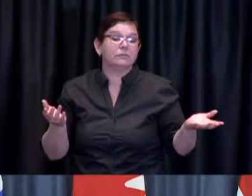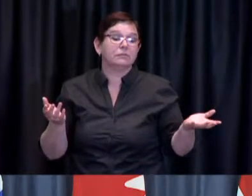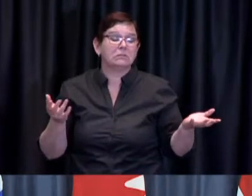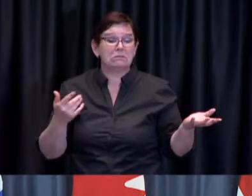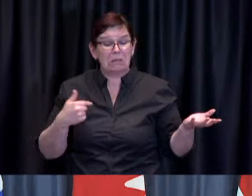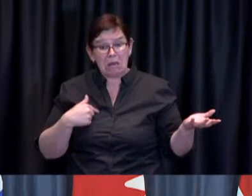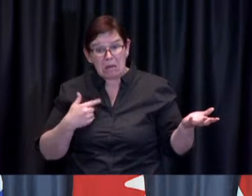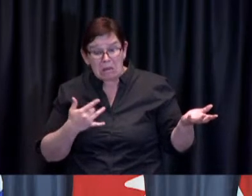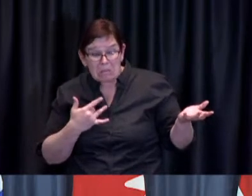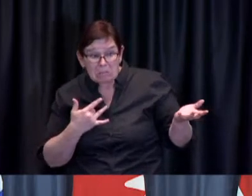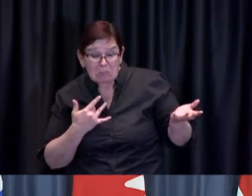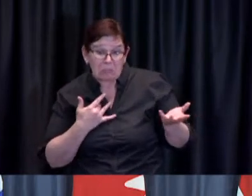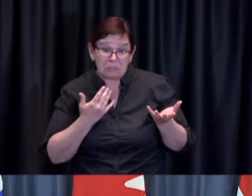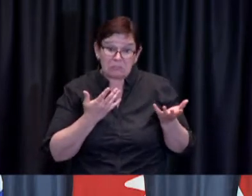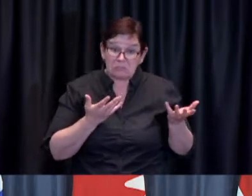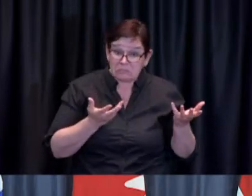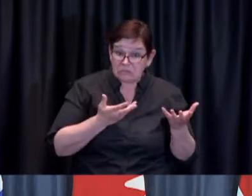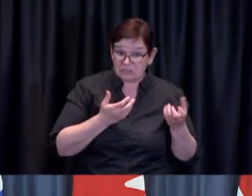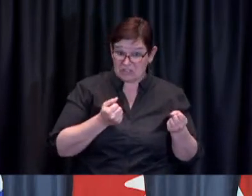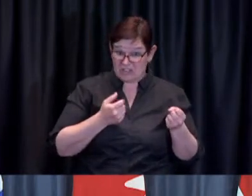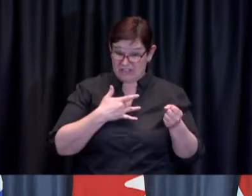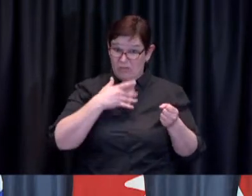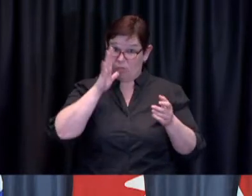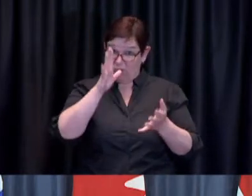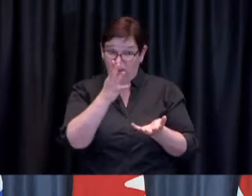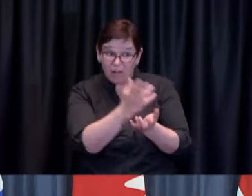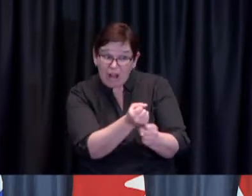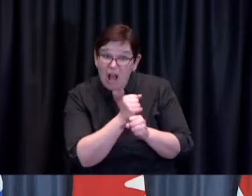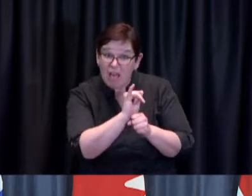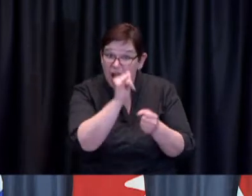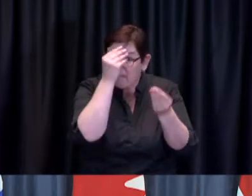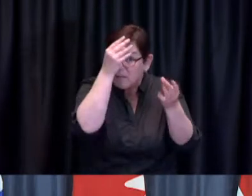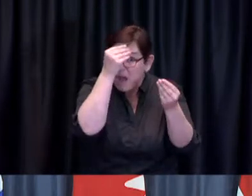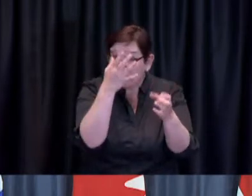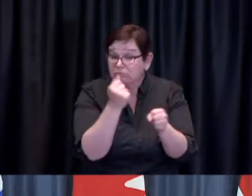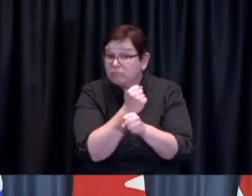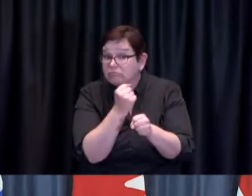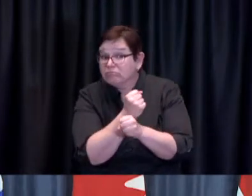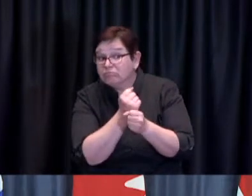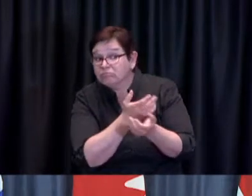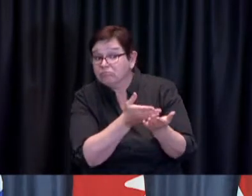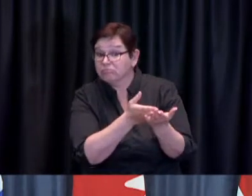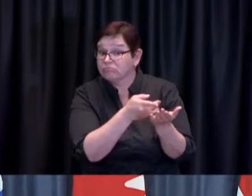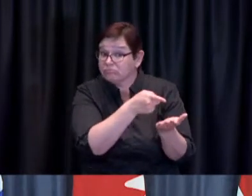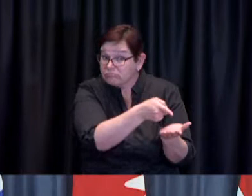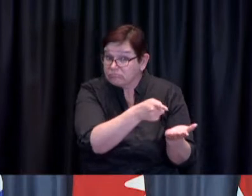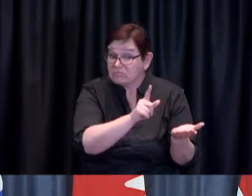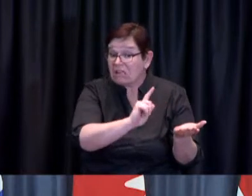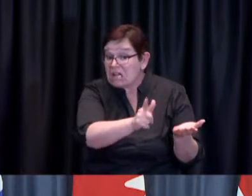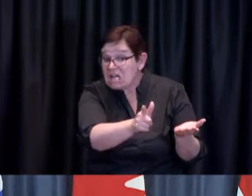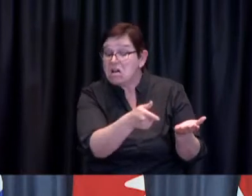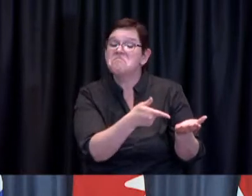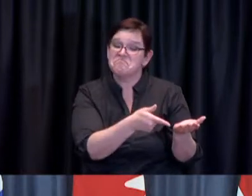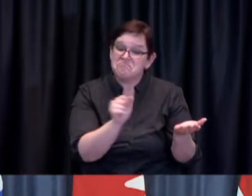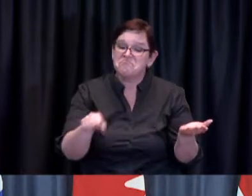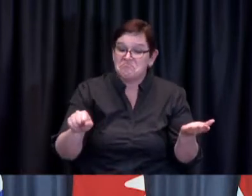some of those data you know I figure that those snowbirds may have opportunity to connect with a